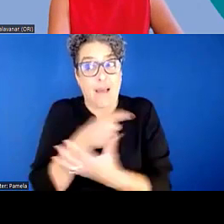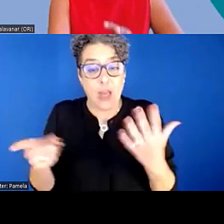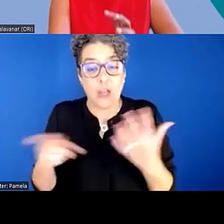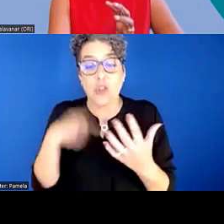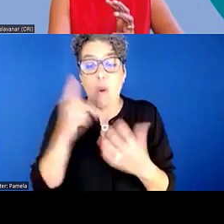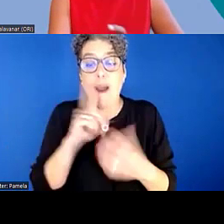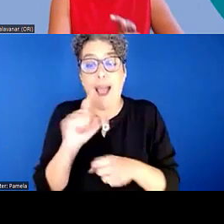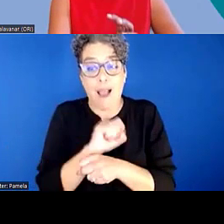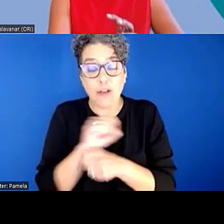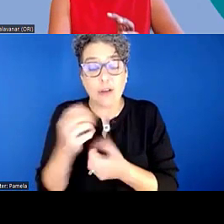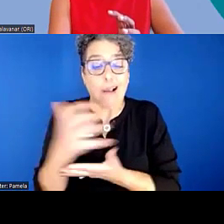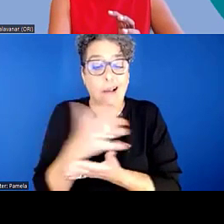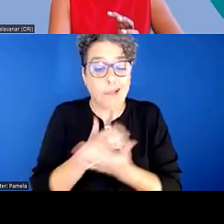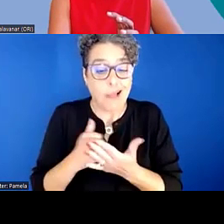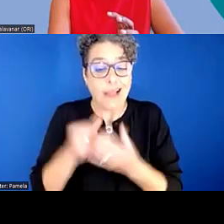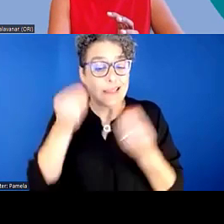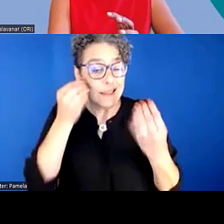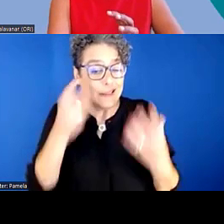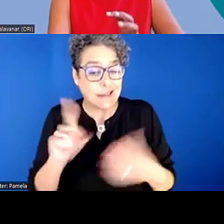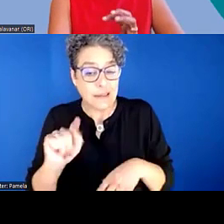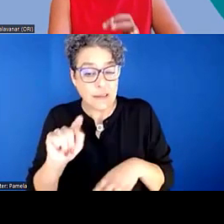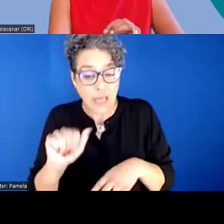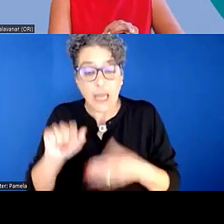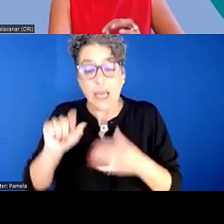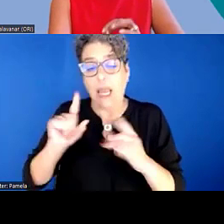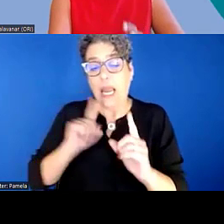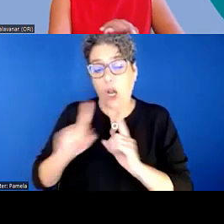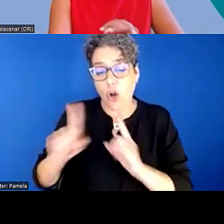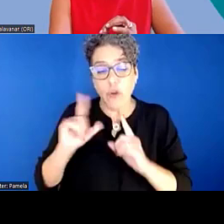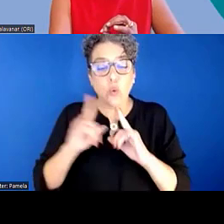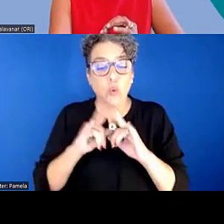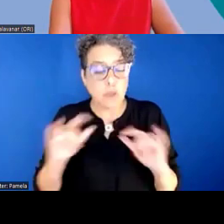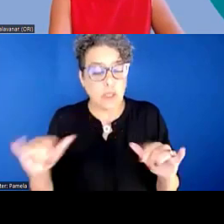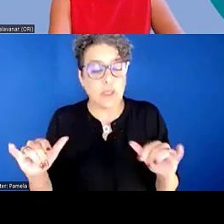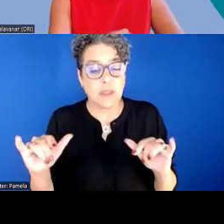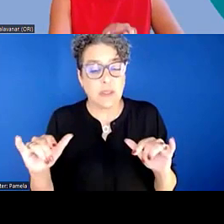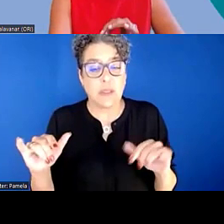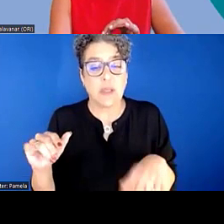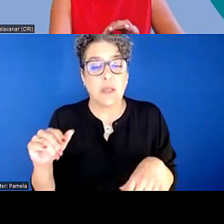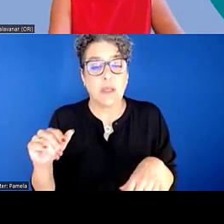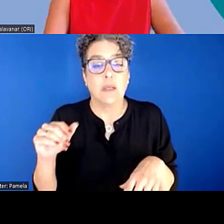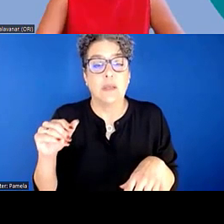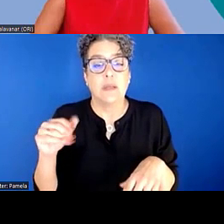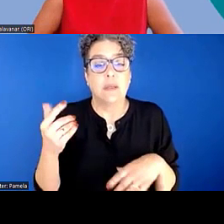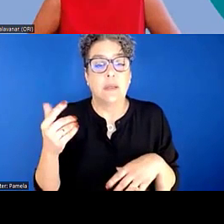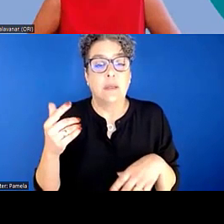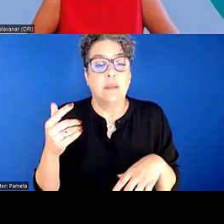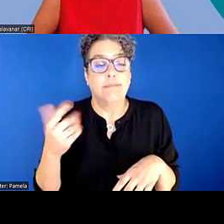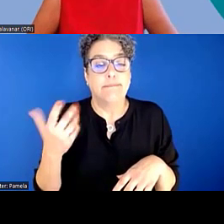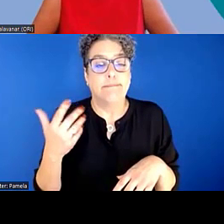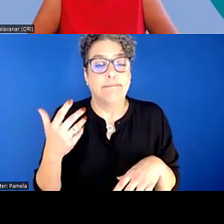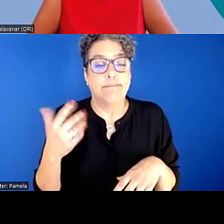and anything are all research assistants and students and associates and so on.